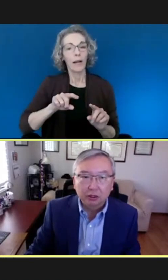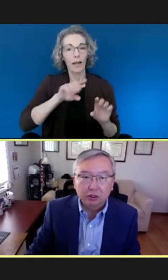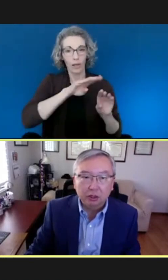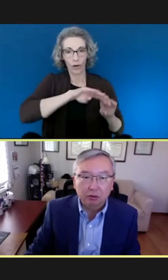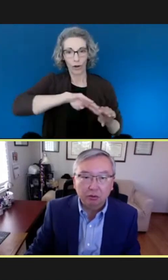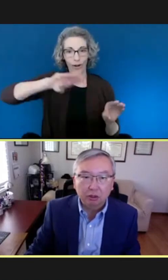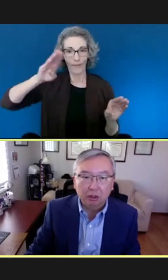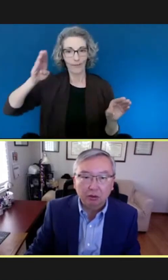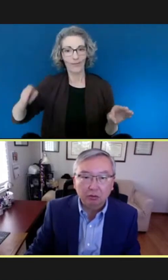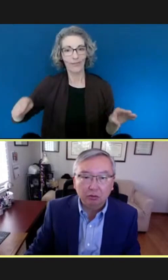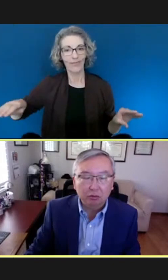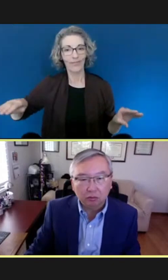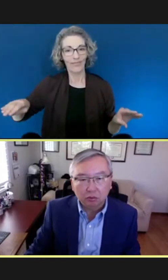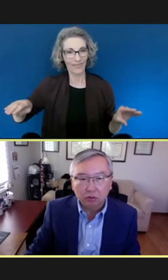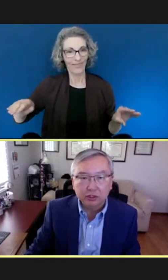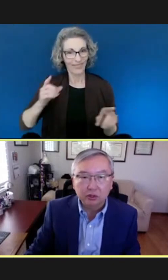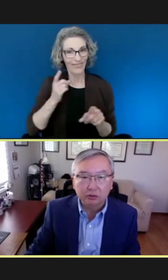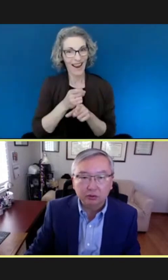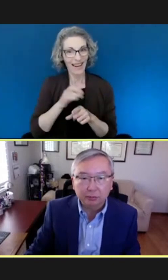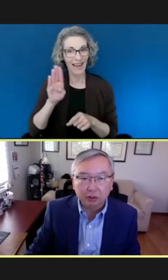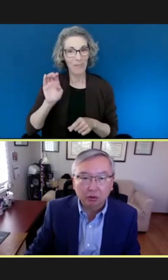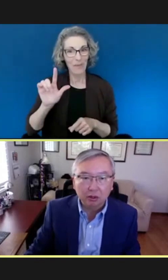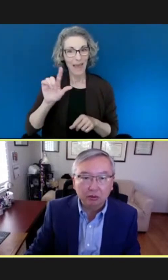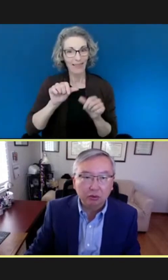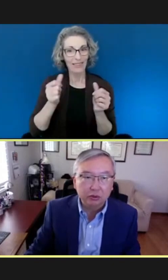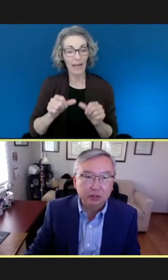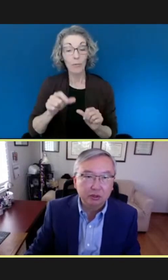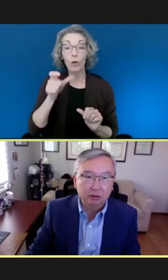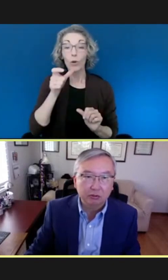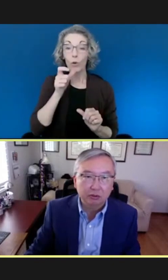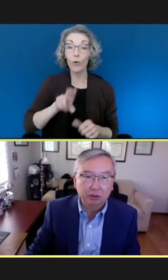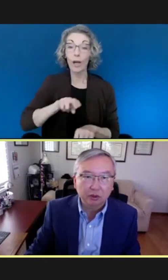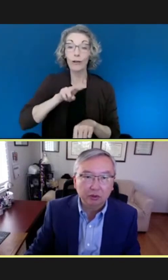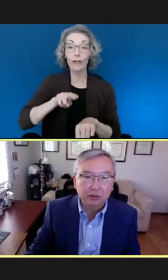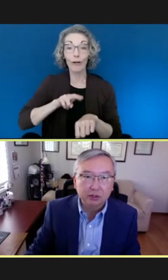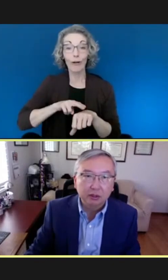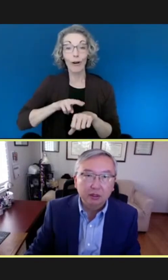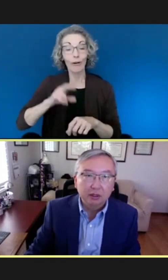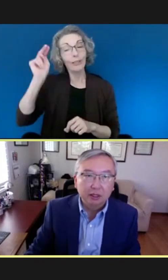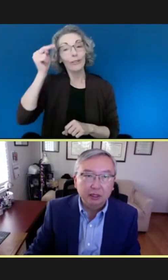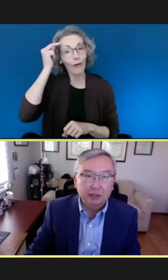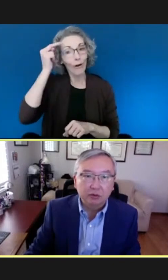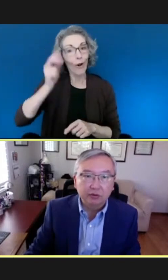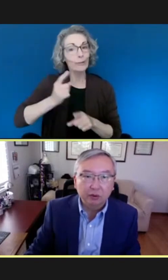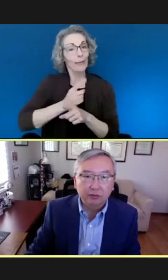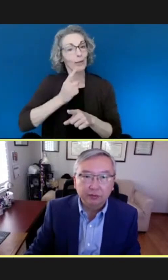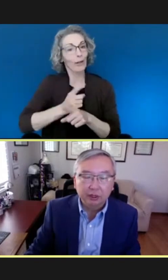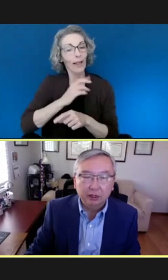So who is neurotypical and who is neurodiverse and so forth.